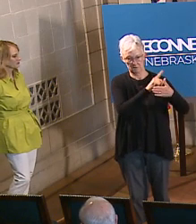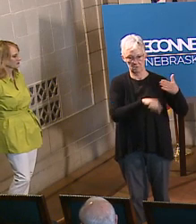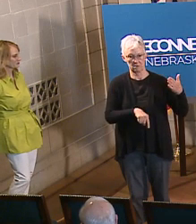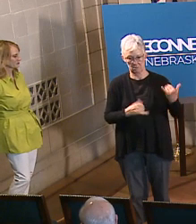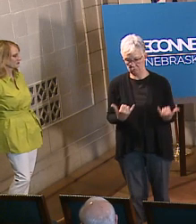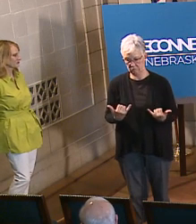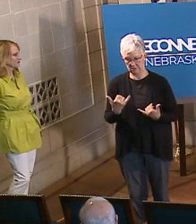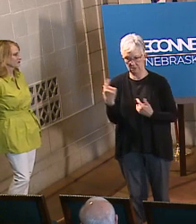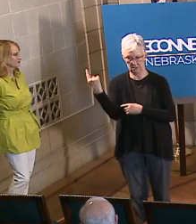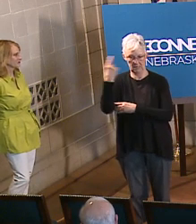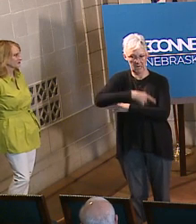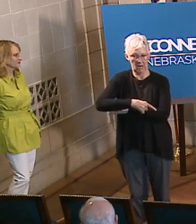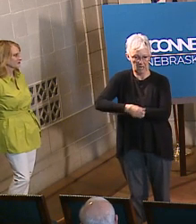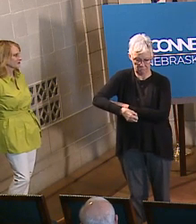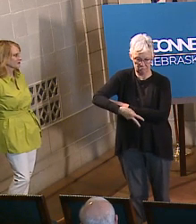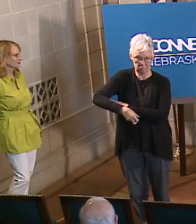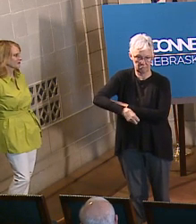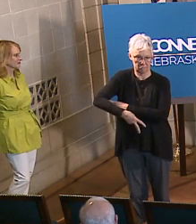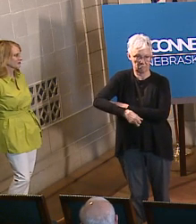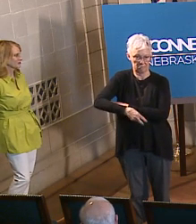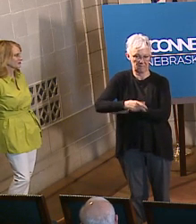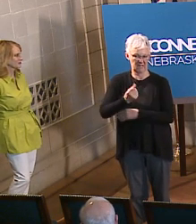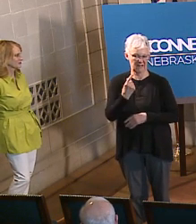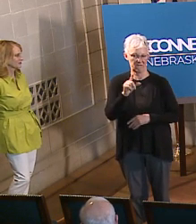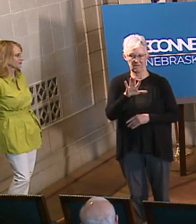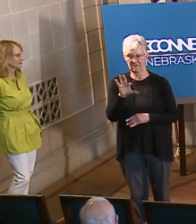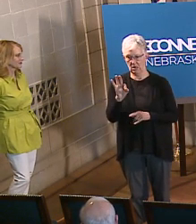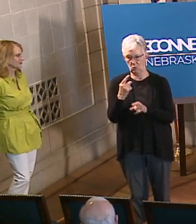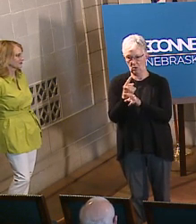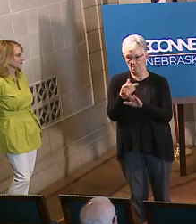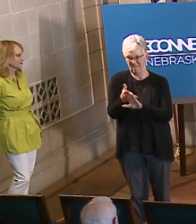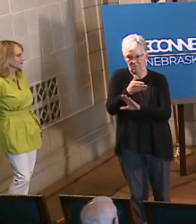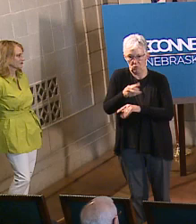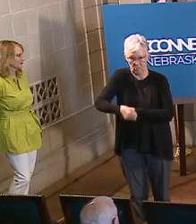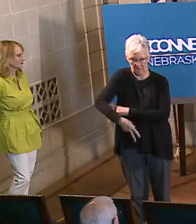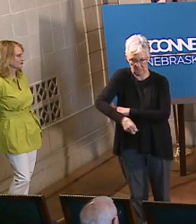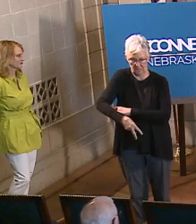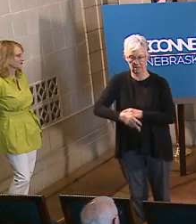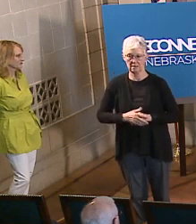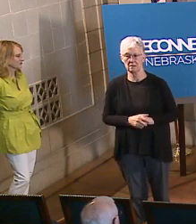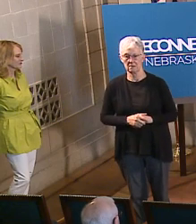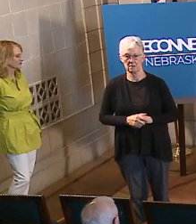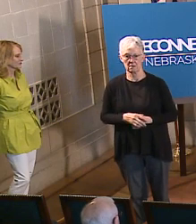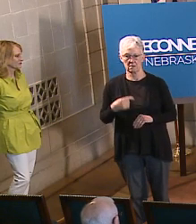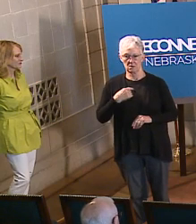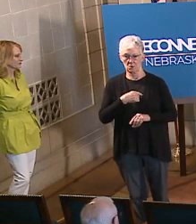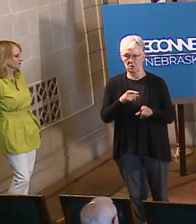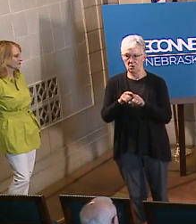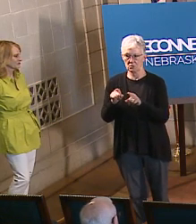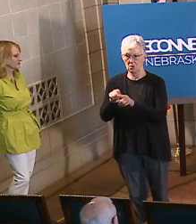REQUIREMENTS TO QUARANTINE AND ISOLATE WILL NO LONGER BE IN OUR DIRECTED HEALTH MEASURES, AND